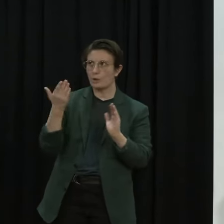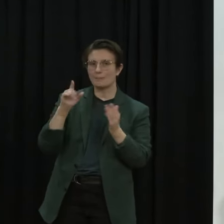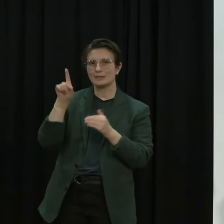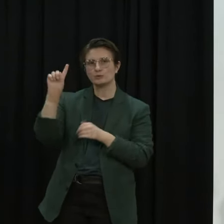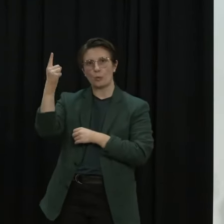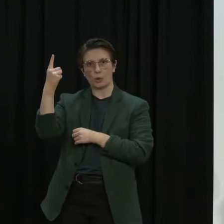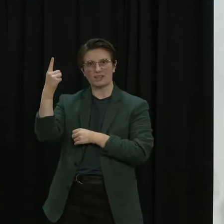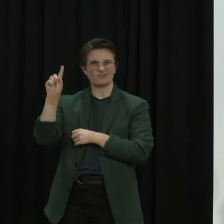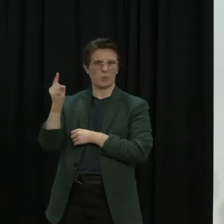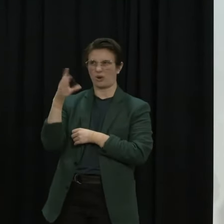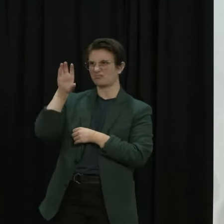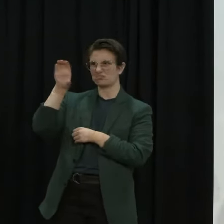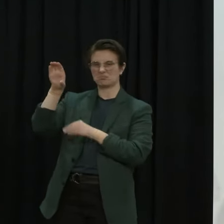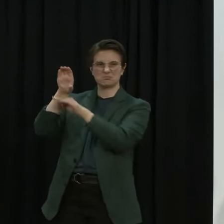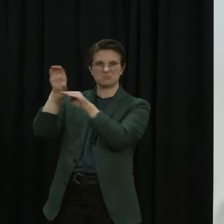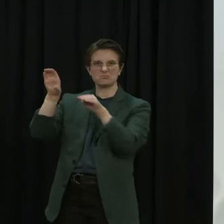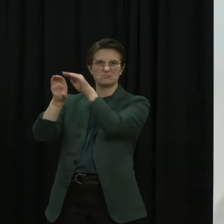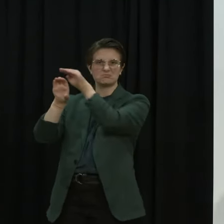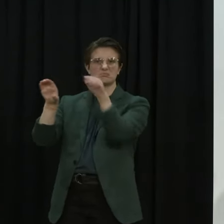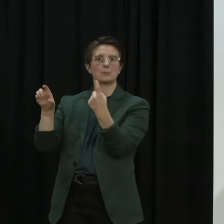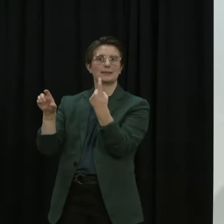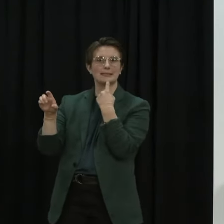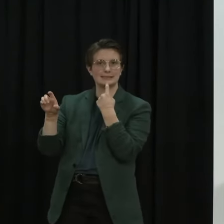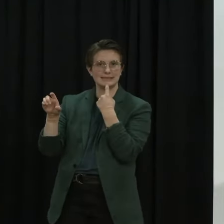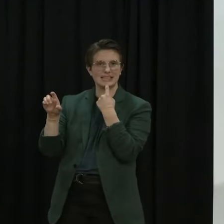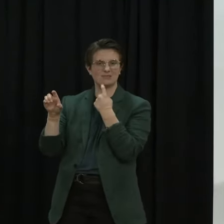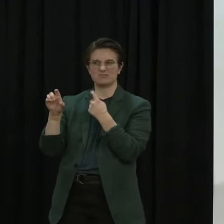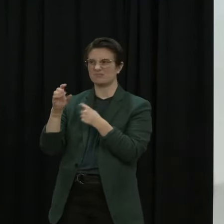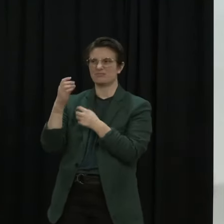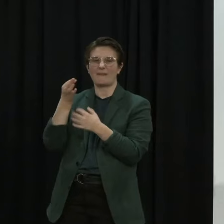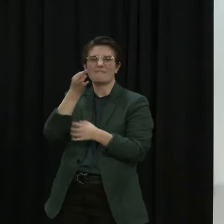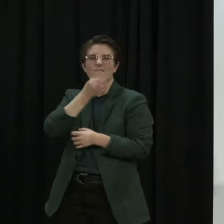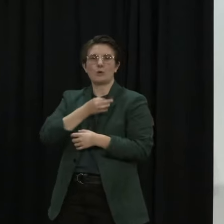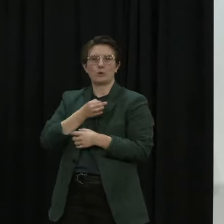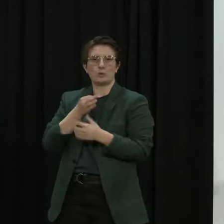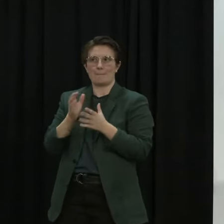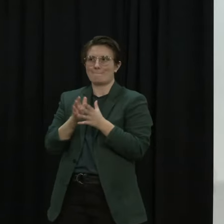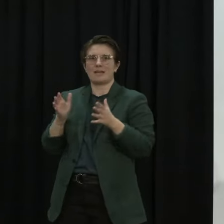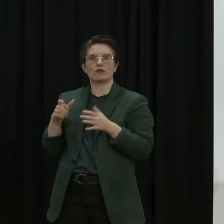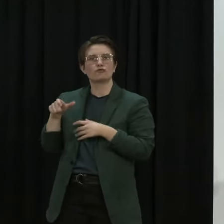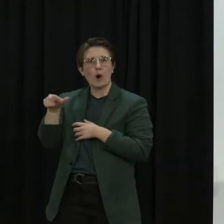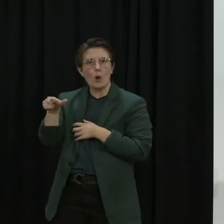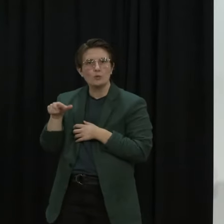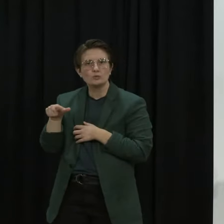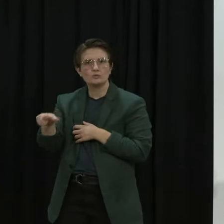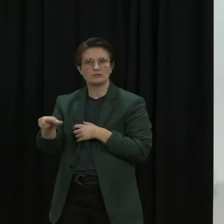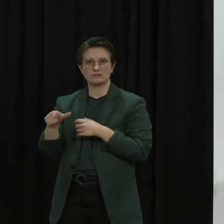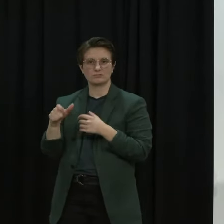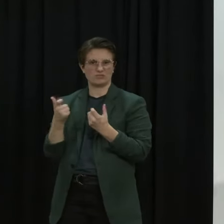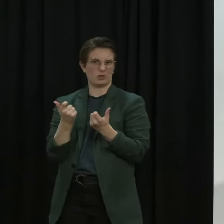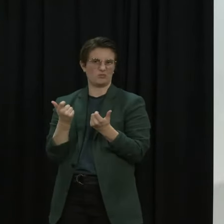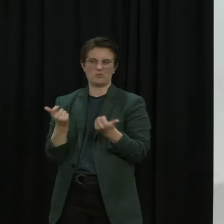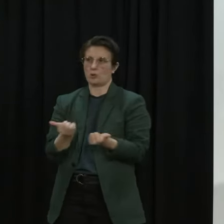Waikato, would you eventually run out of police to enforce these boundaries? As the Prime Minister set out when she announced the first Waikato boundary, this is a more complex part of the country to have alert level